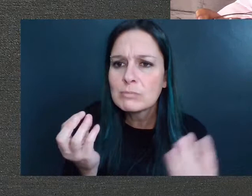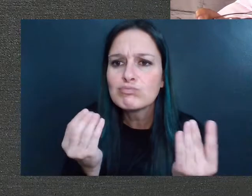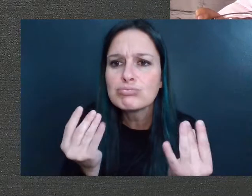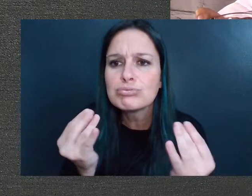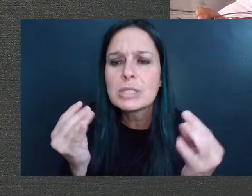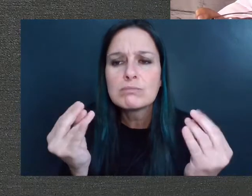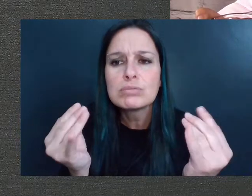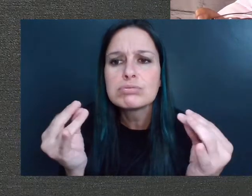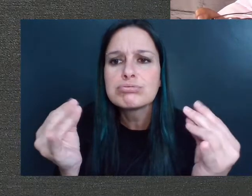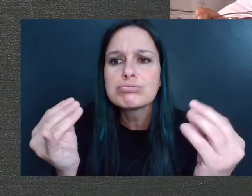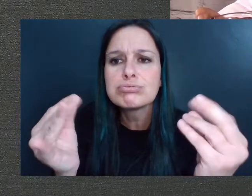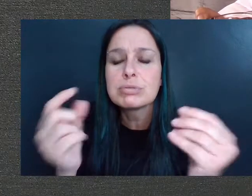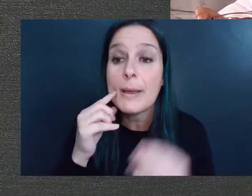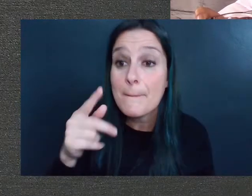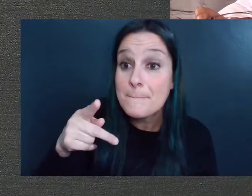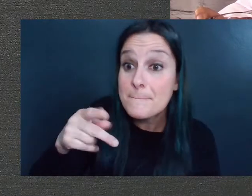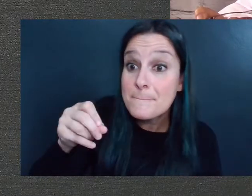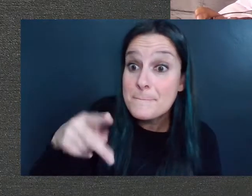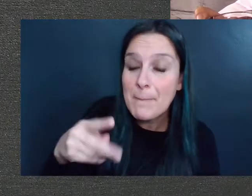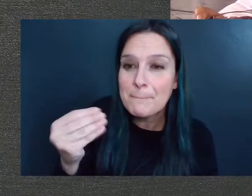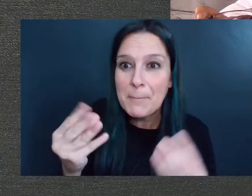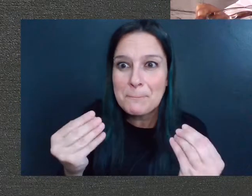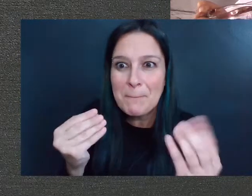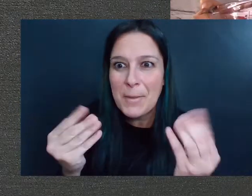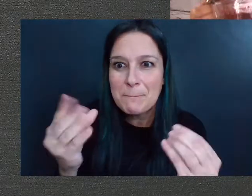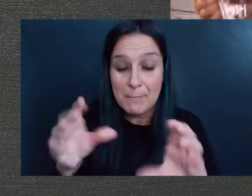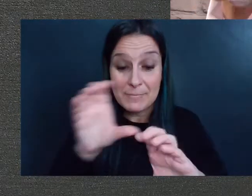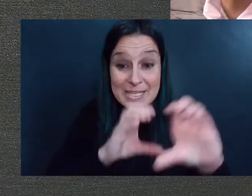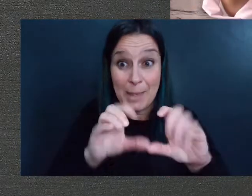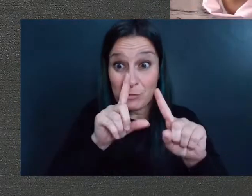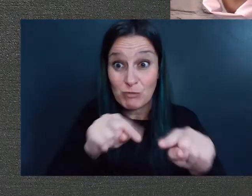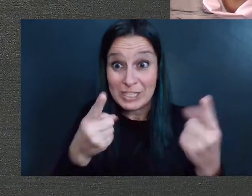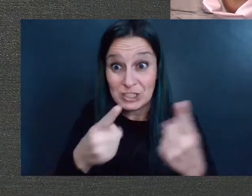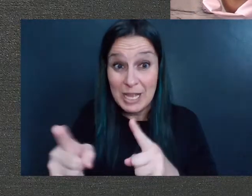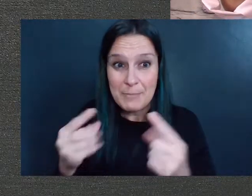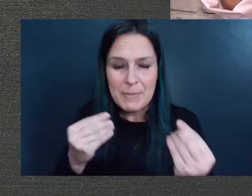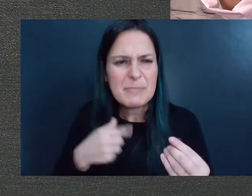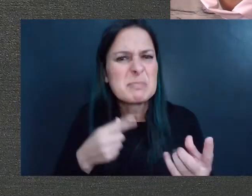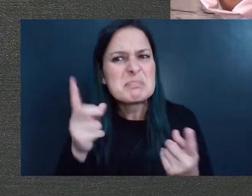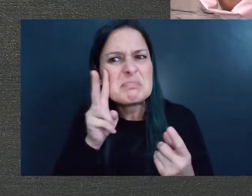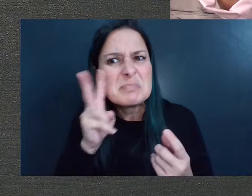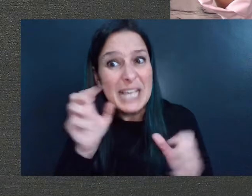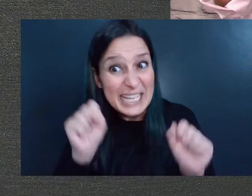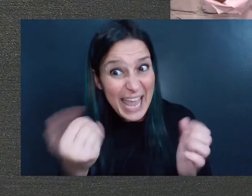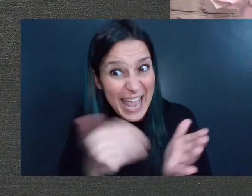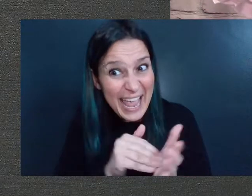The bubbles are popping from the chemical reaction. I wonder if enough for me to do any more. Let's see.